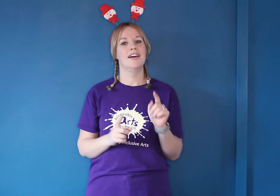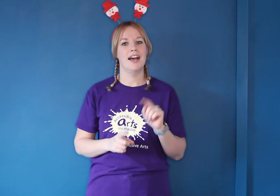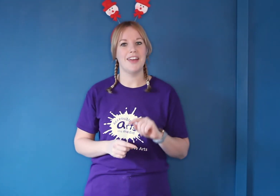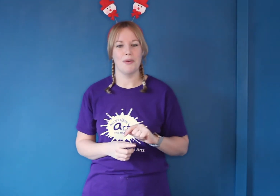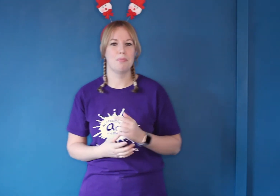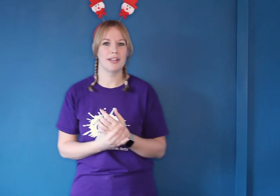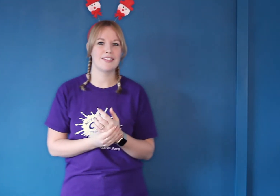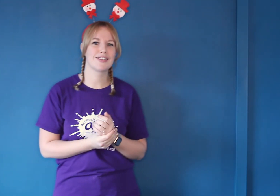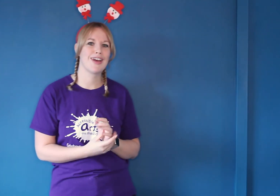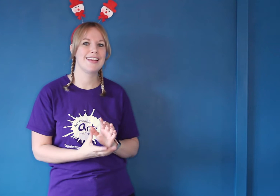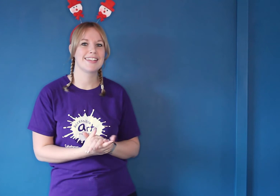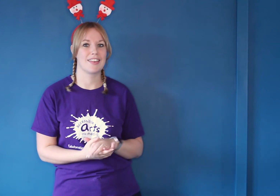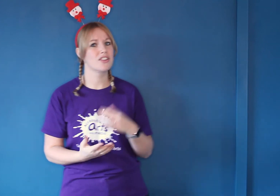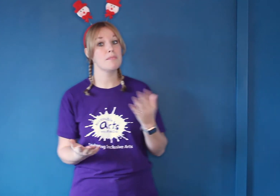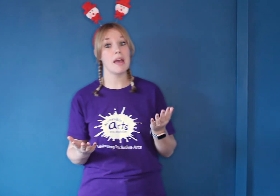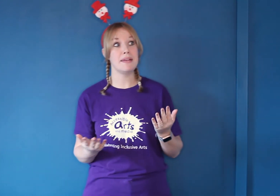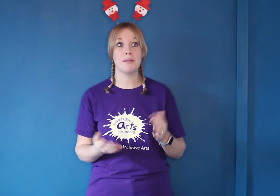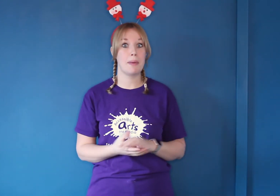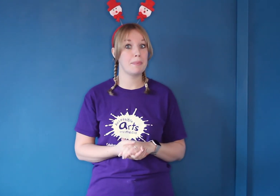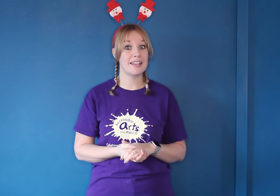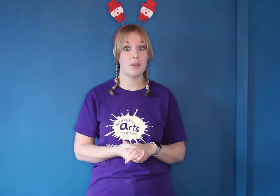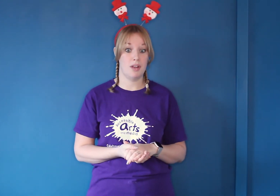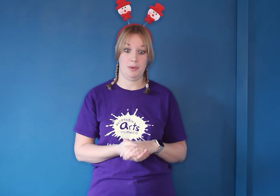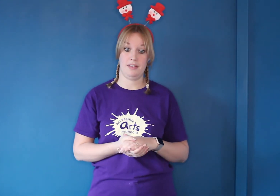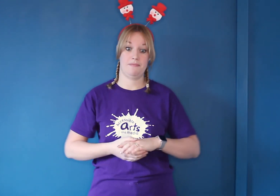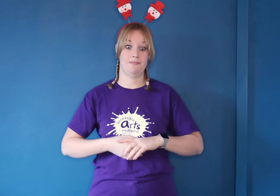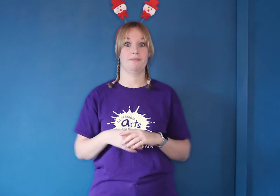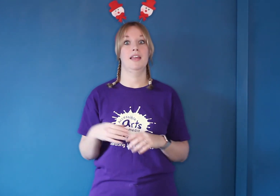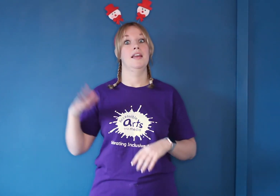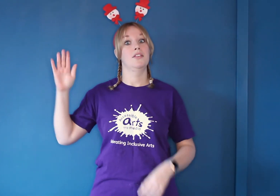I know, but let’s just learn it together because there might be some people that don’t know it.